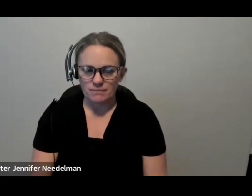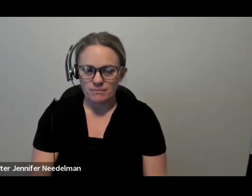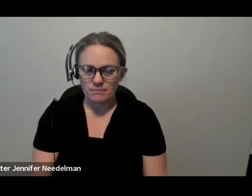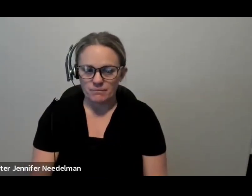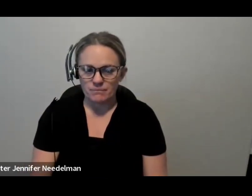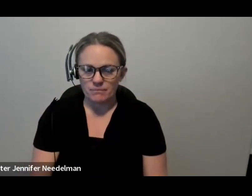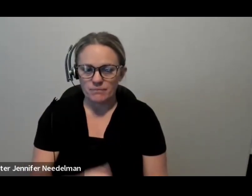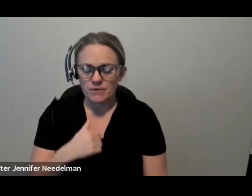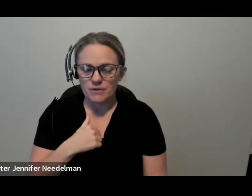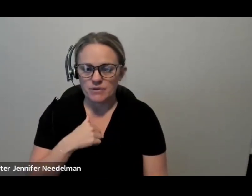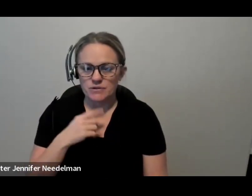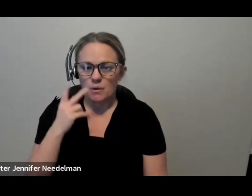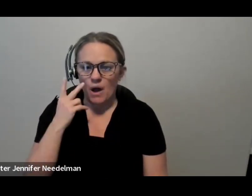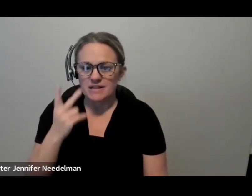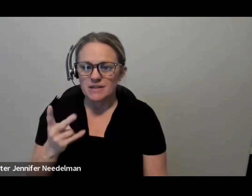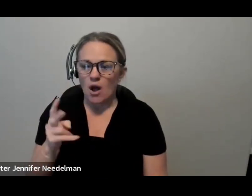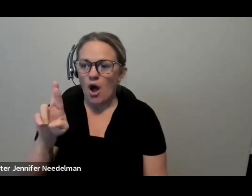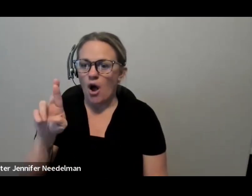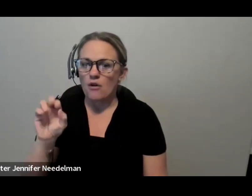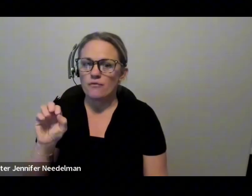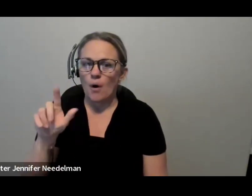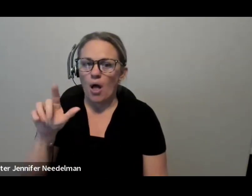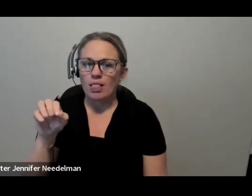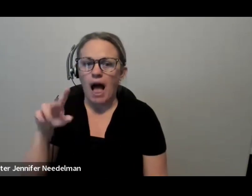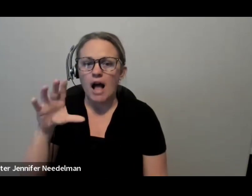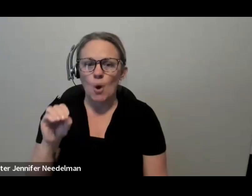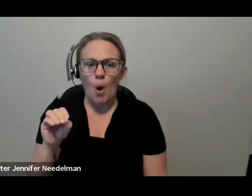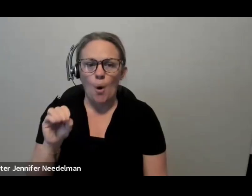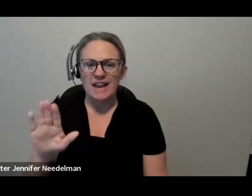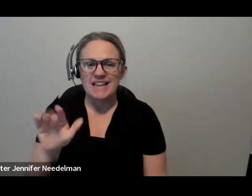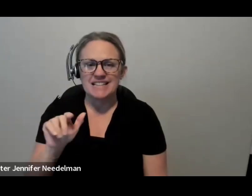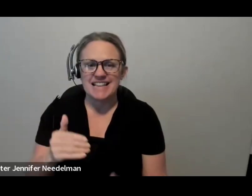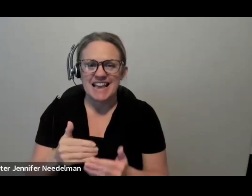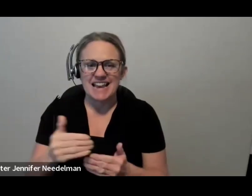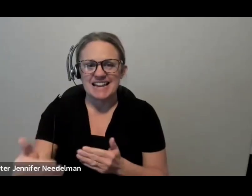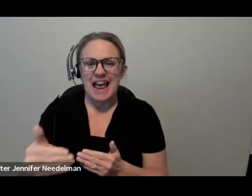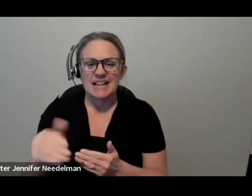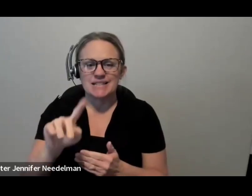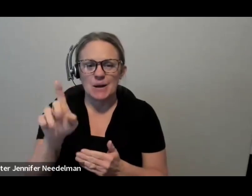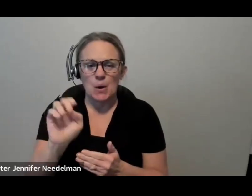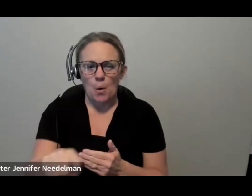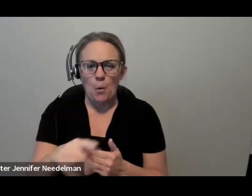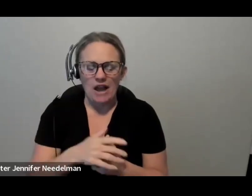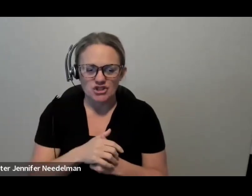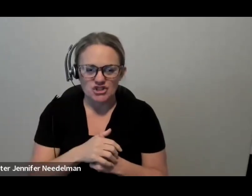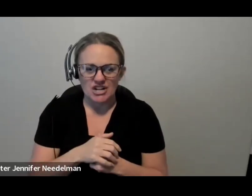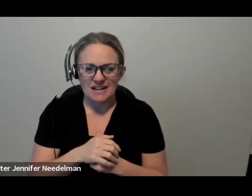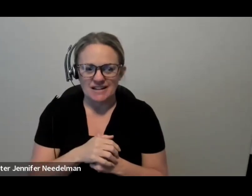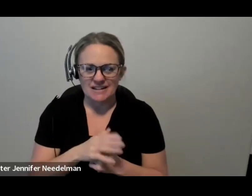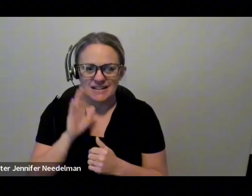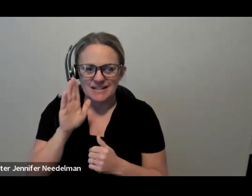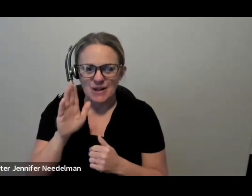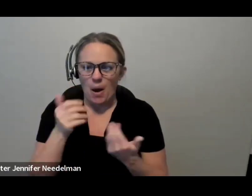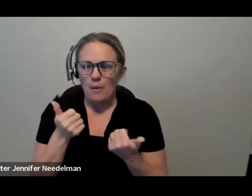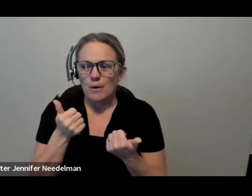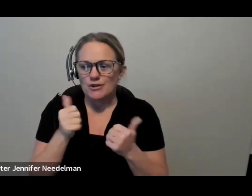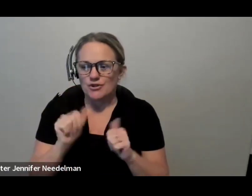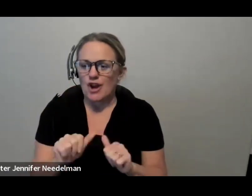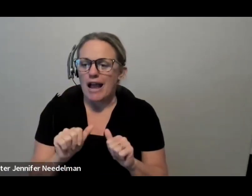heard Rolando's next question, the chat. So I will try to to to that too.